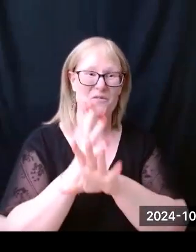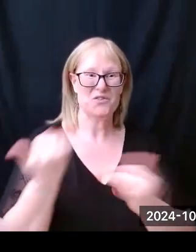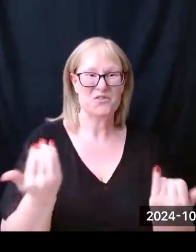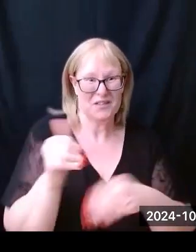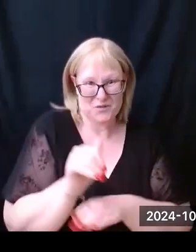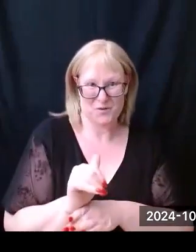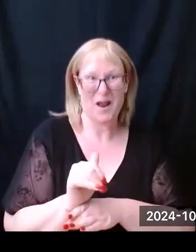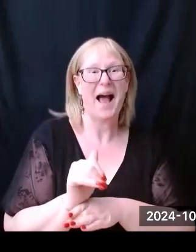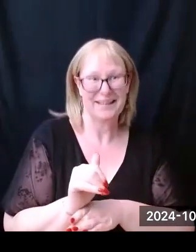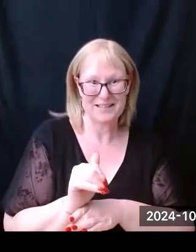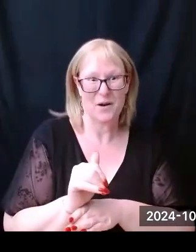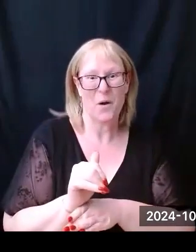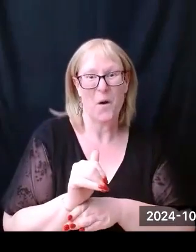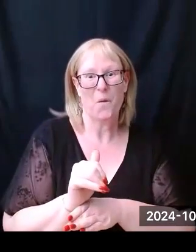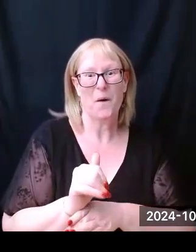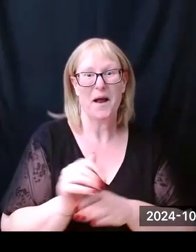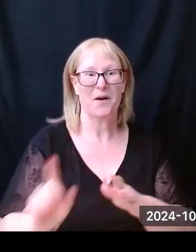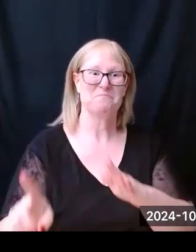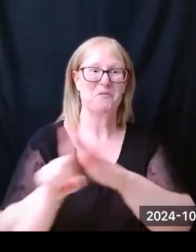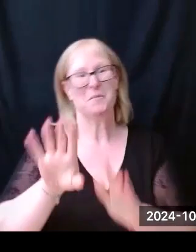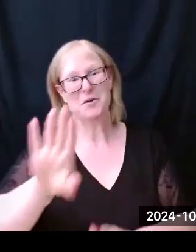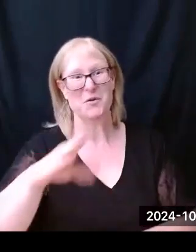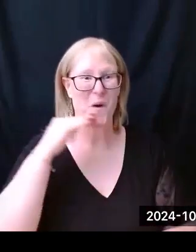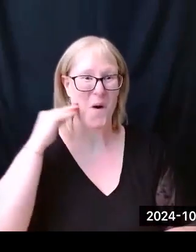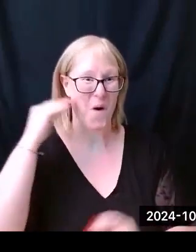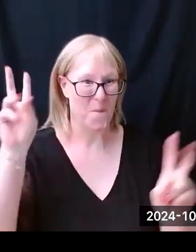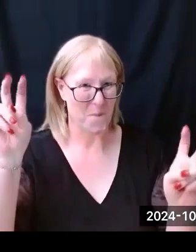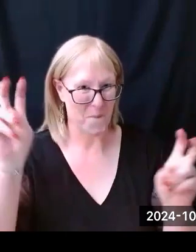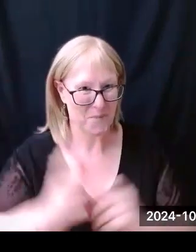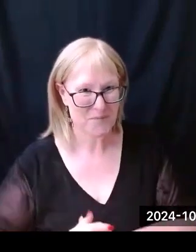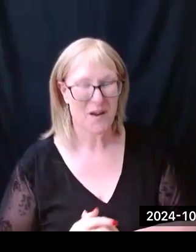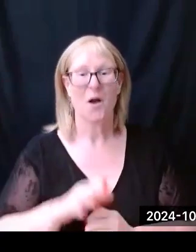And the theme, as you've heard before, supporting your child's health and well-being during